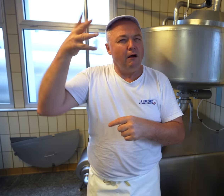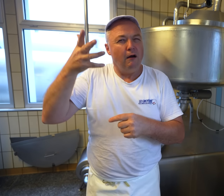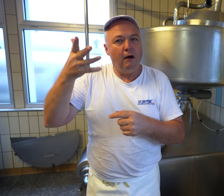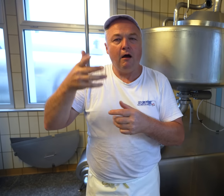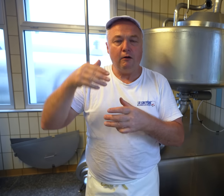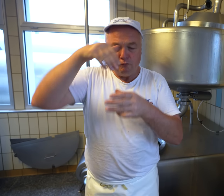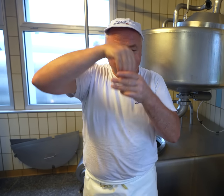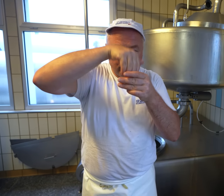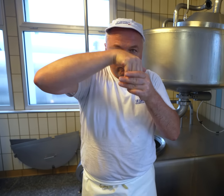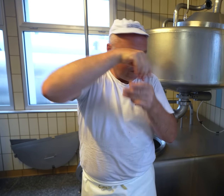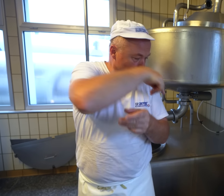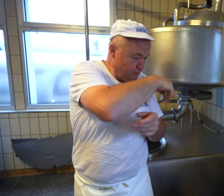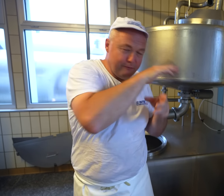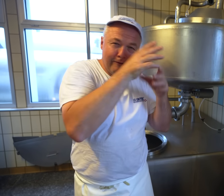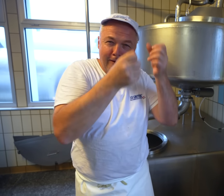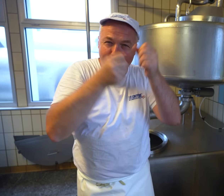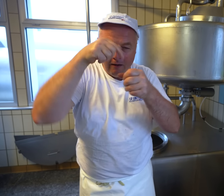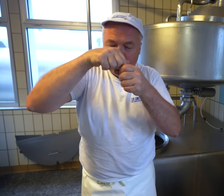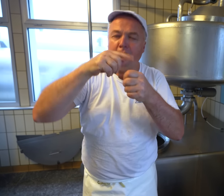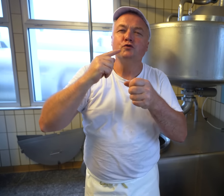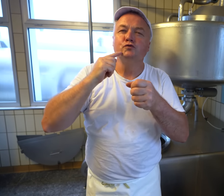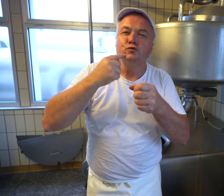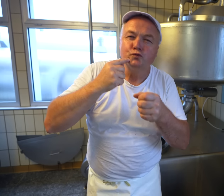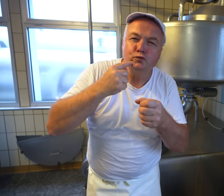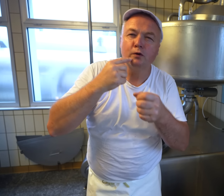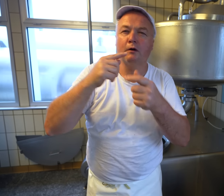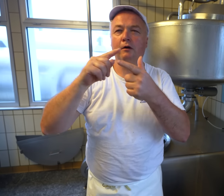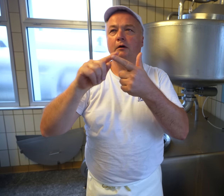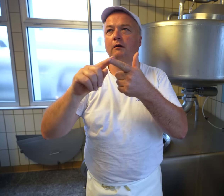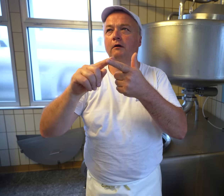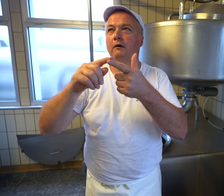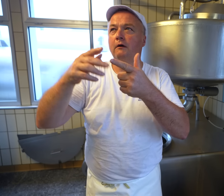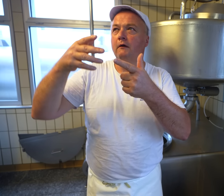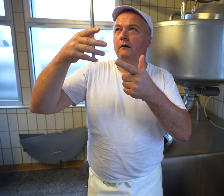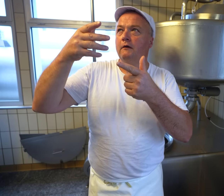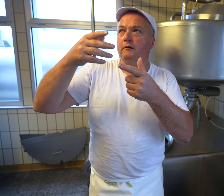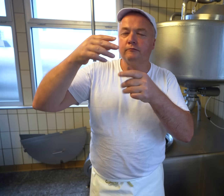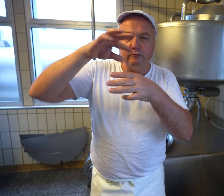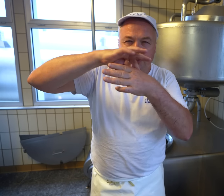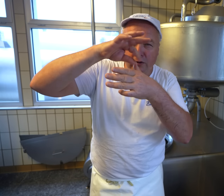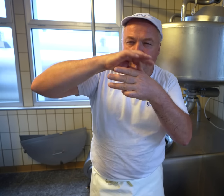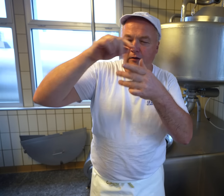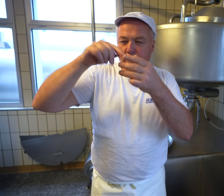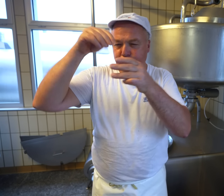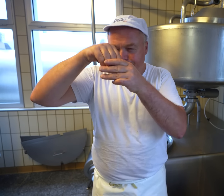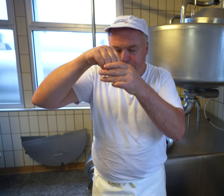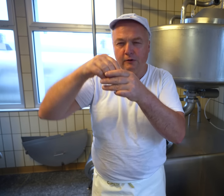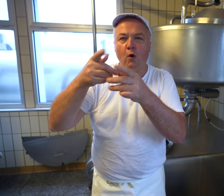There are bitter bits and curds in the milk,